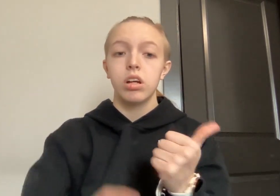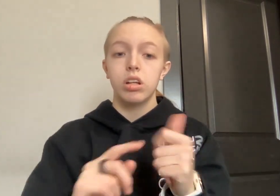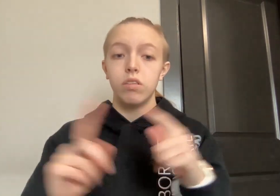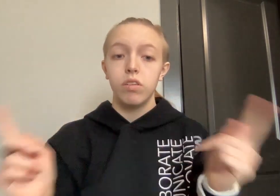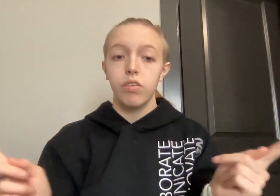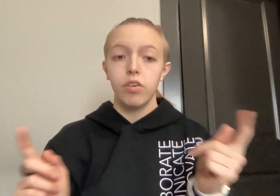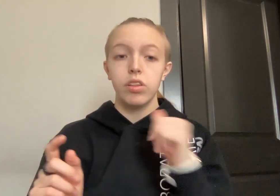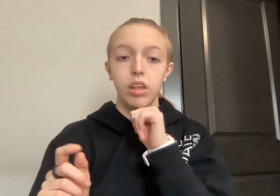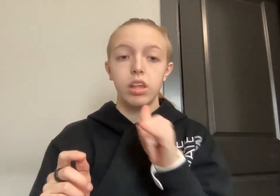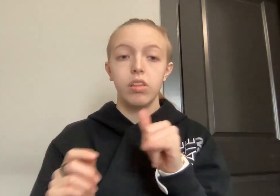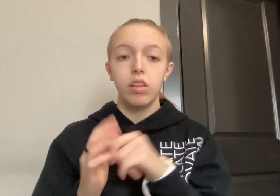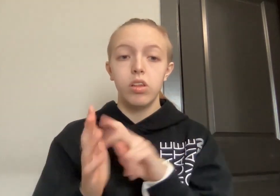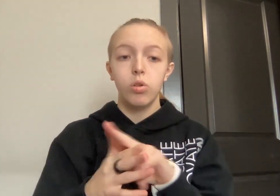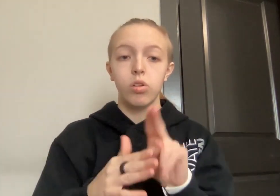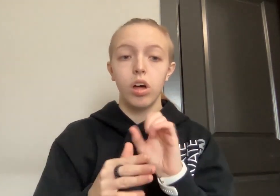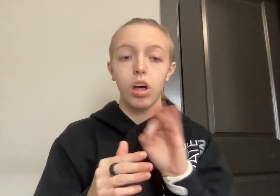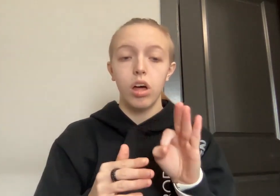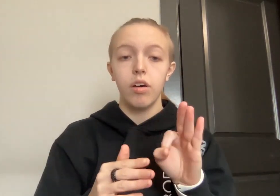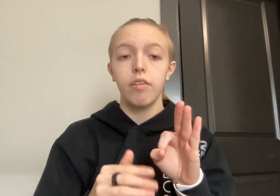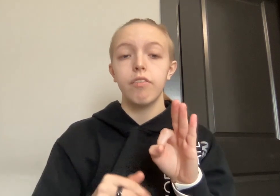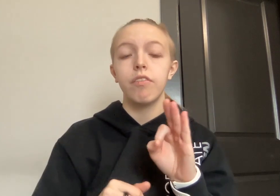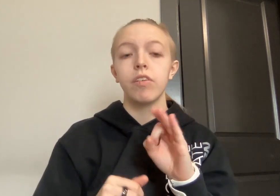Another difference is the use of